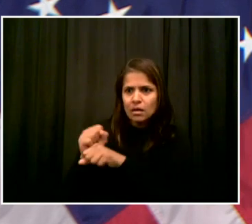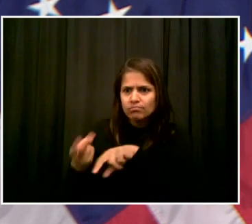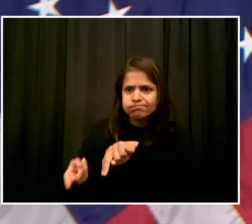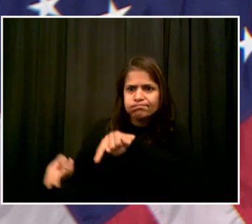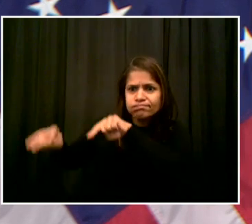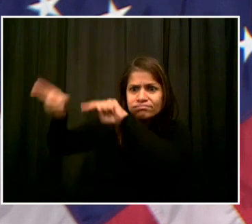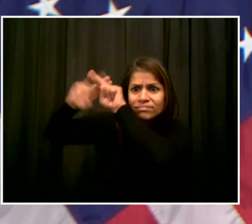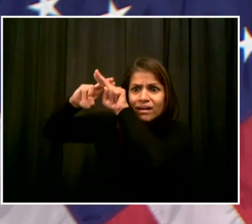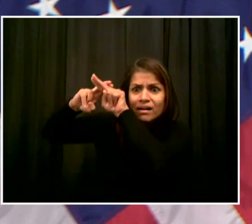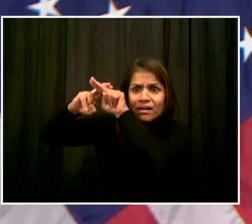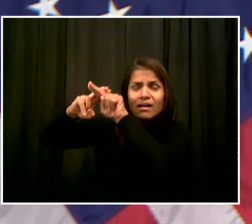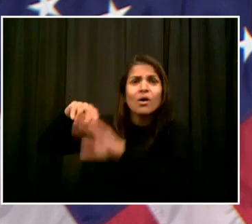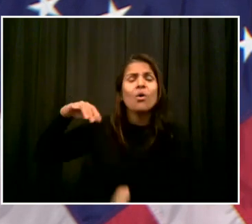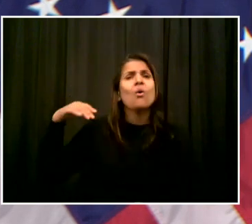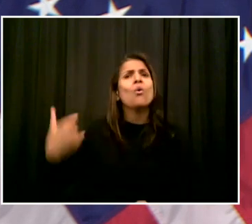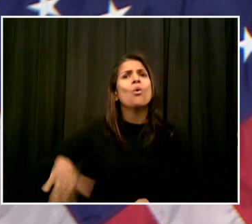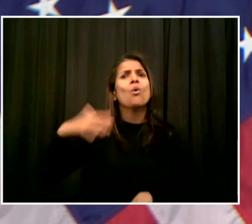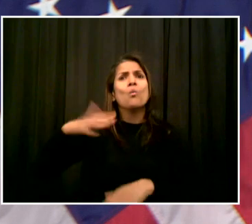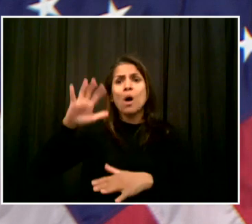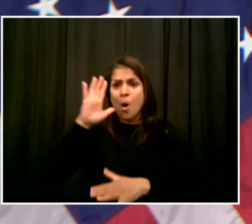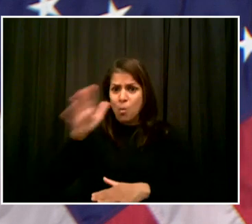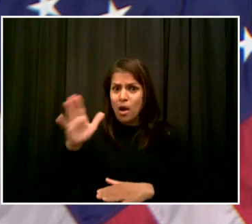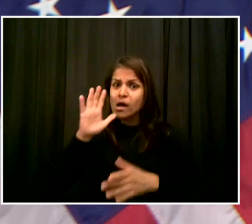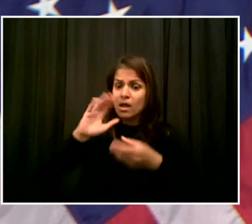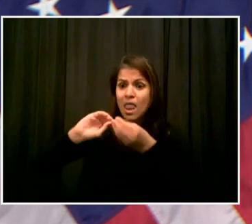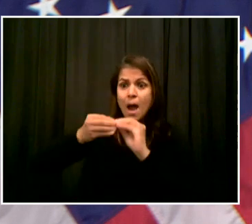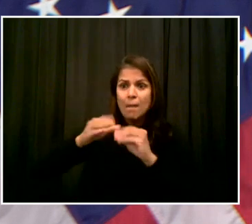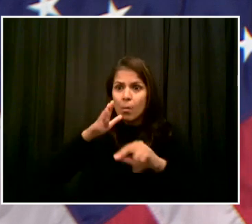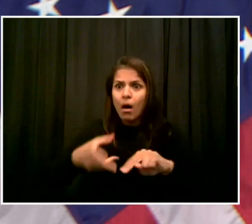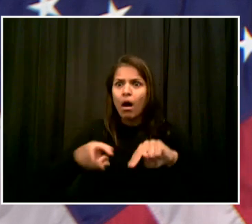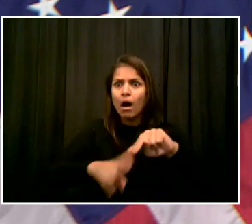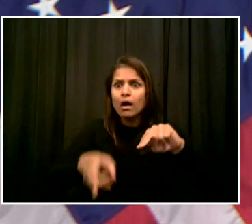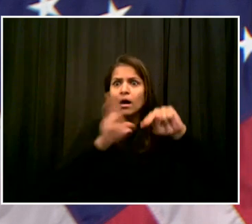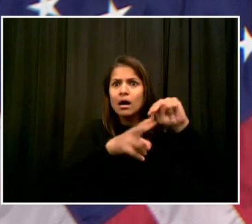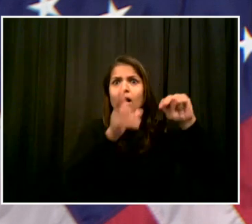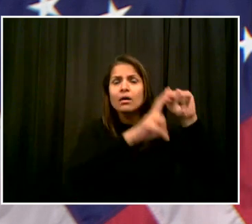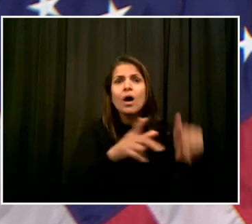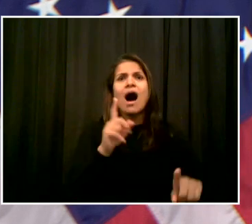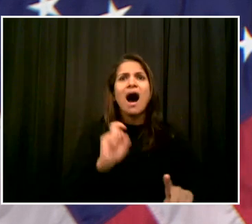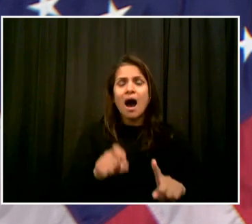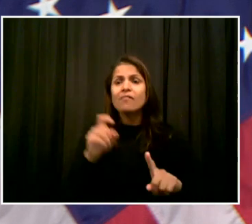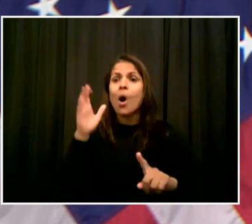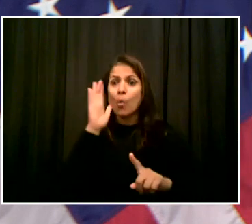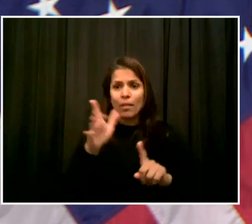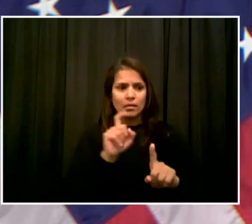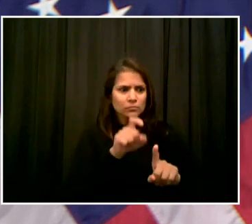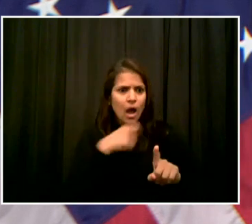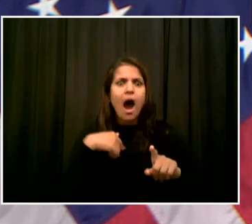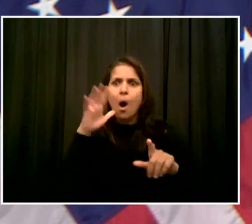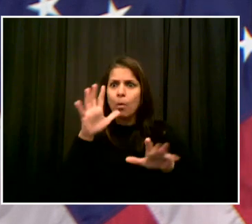AND ALSO ADDITIONAL PEOPLE WHO WERE BROUGHT IN TO RELEASE ON SUMMONS Y GHOUT AND SO THERE